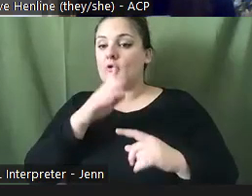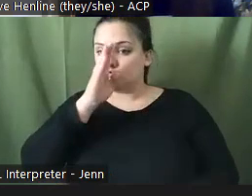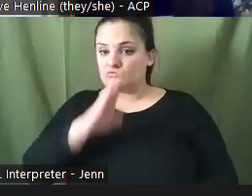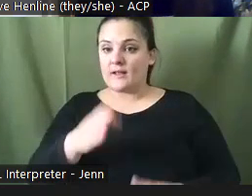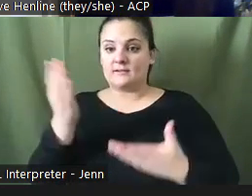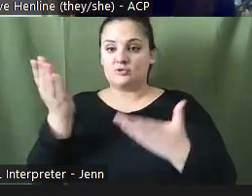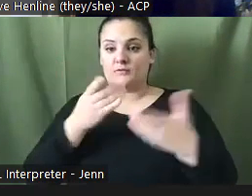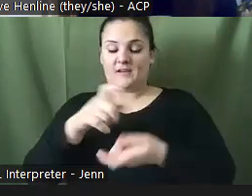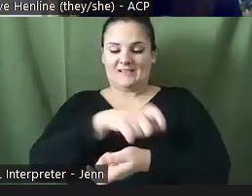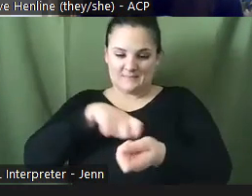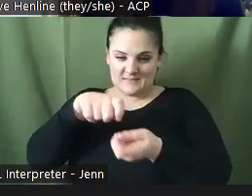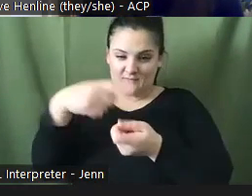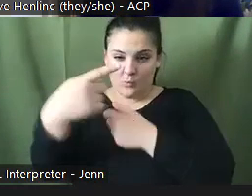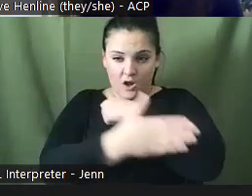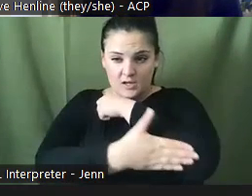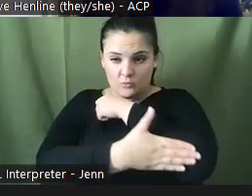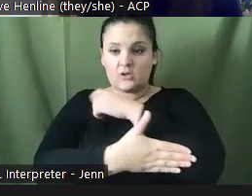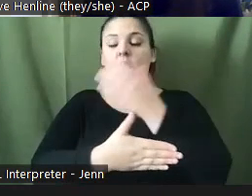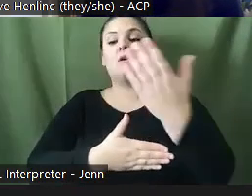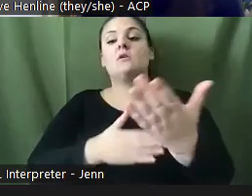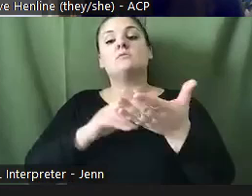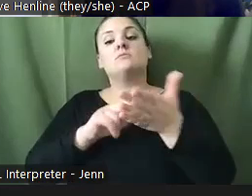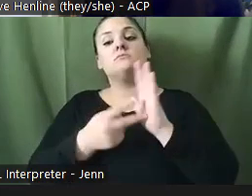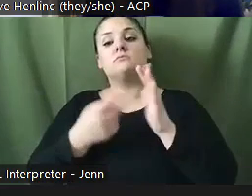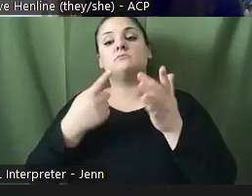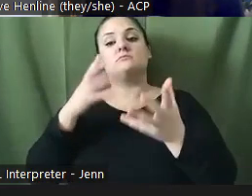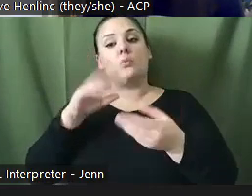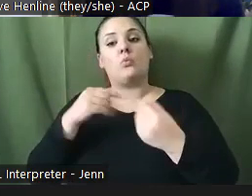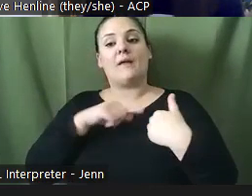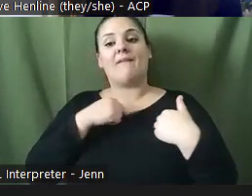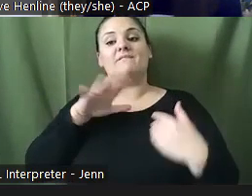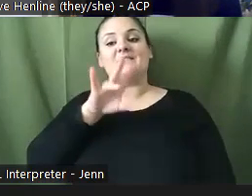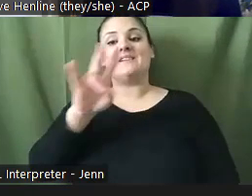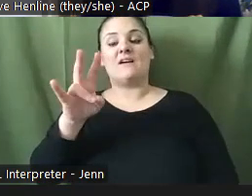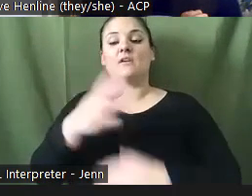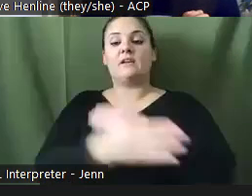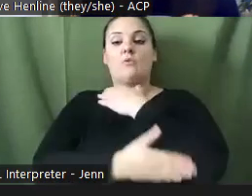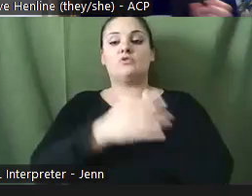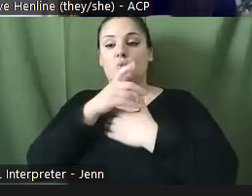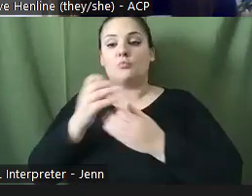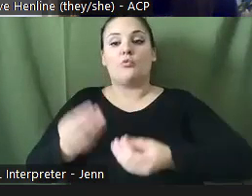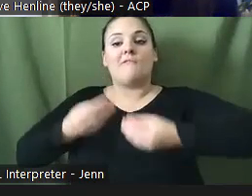And currently we have 57 counties with application assistants providing services